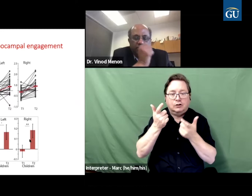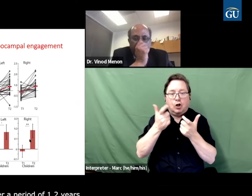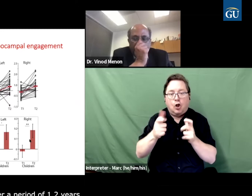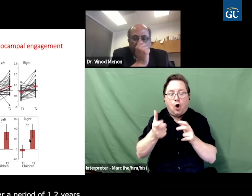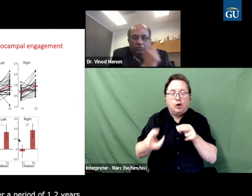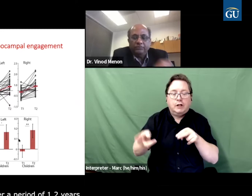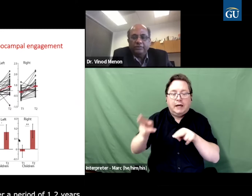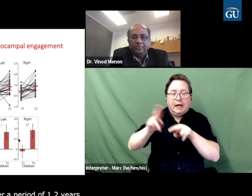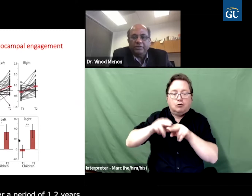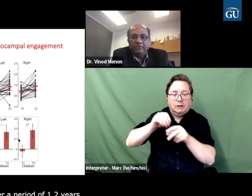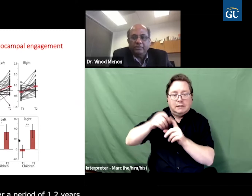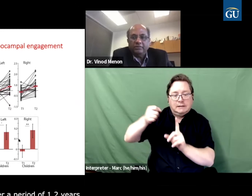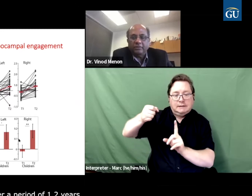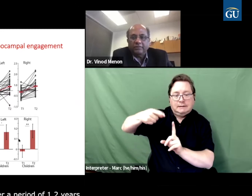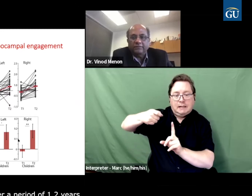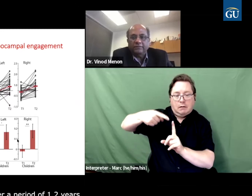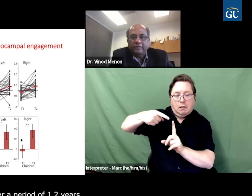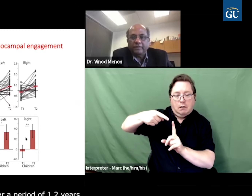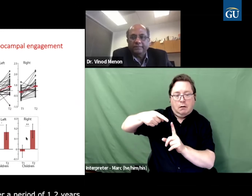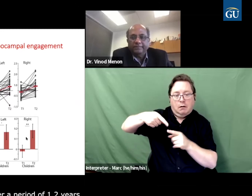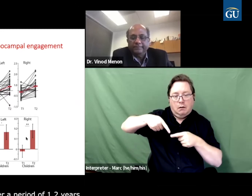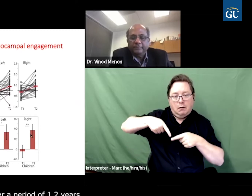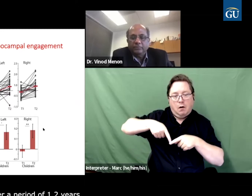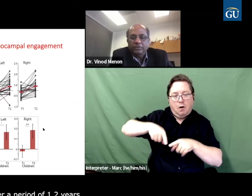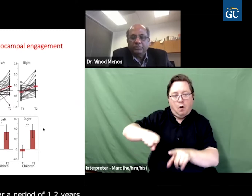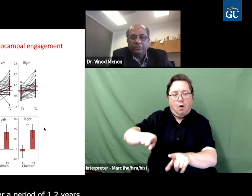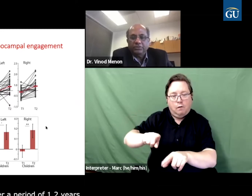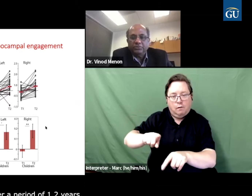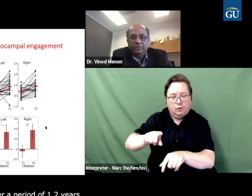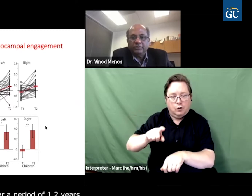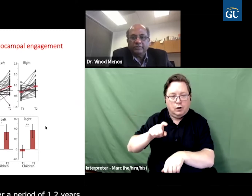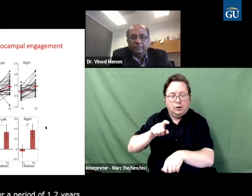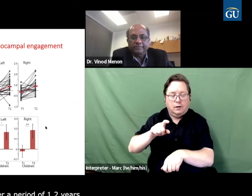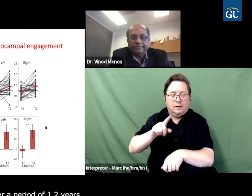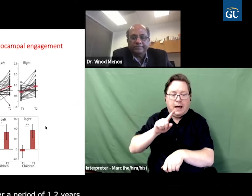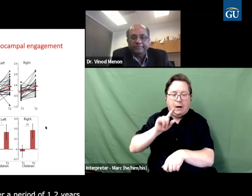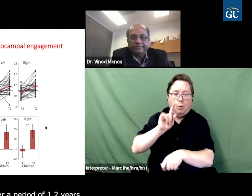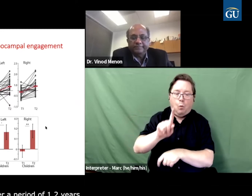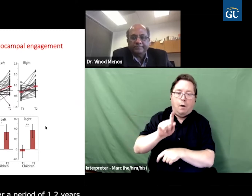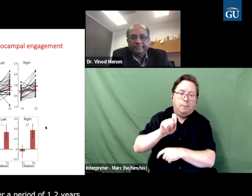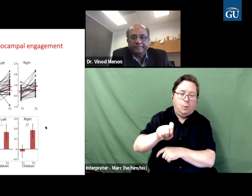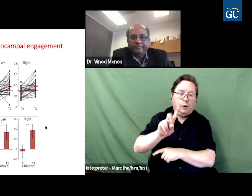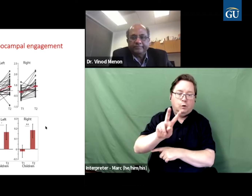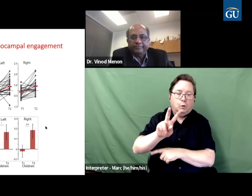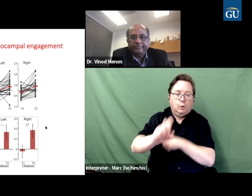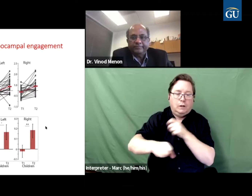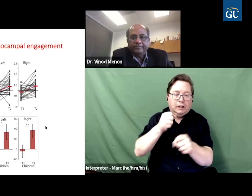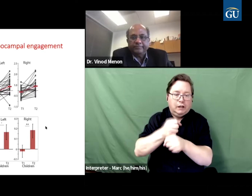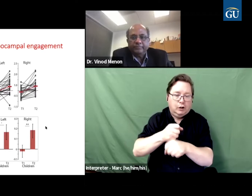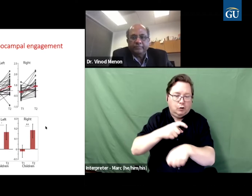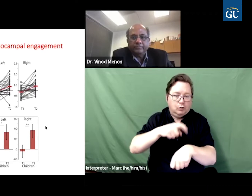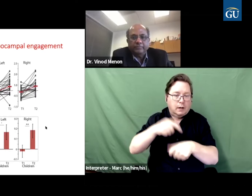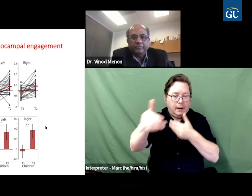in signal over a period of 1.2 years